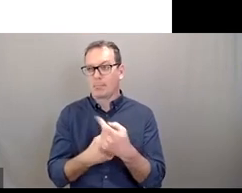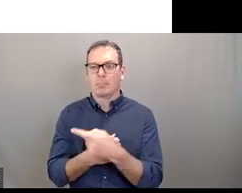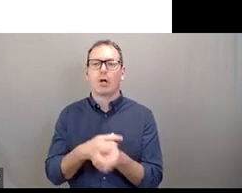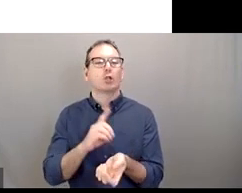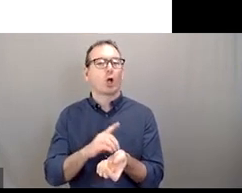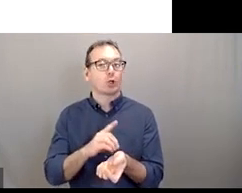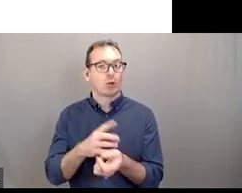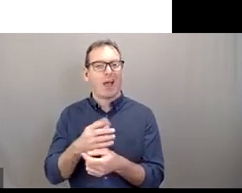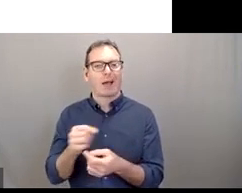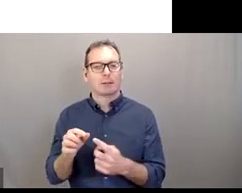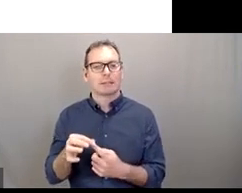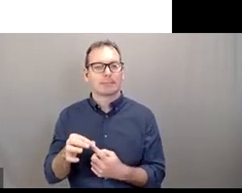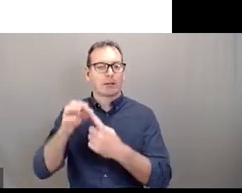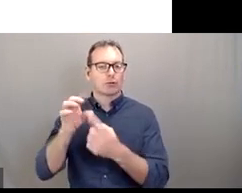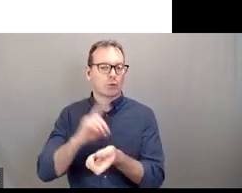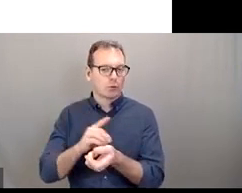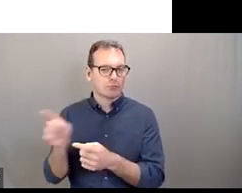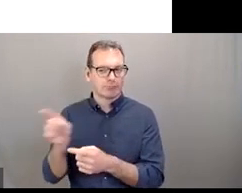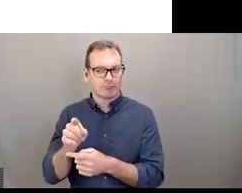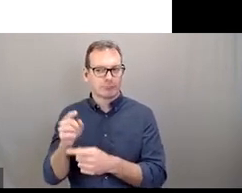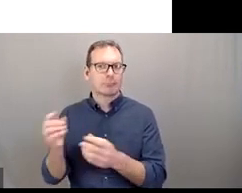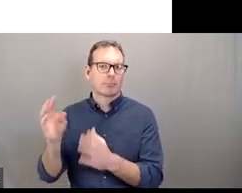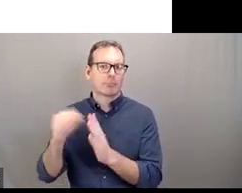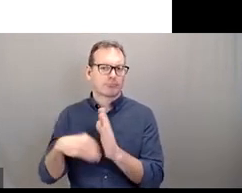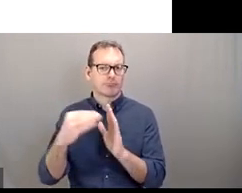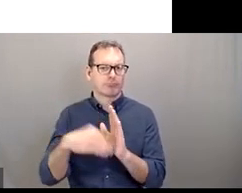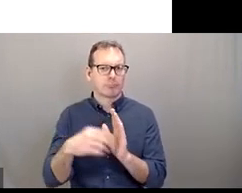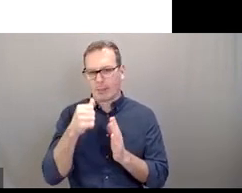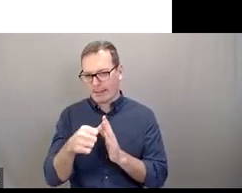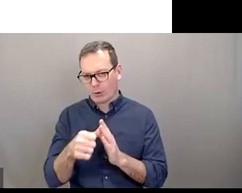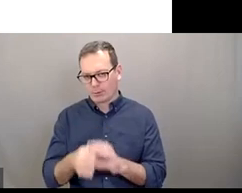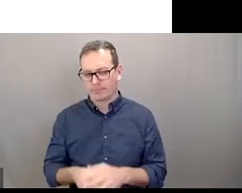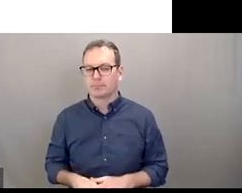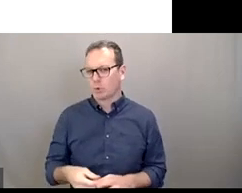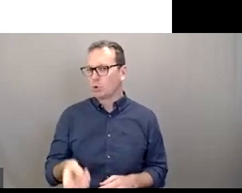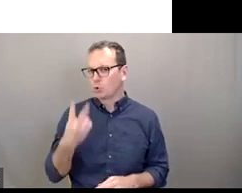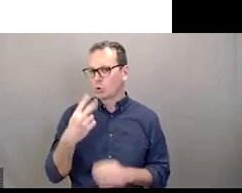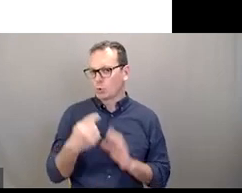so I just want to say that in these cases we did really well but please remember everything that